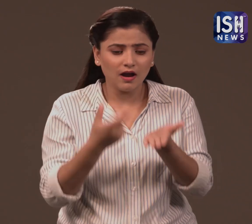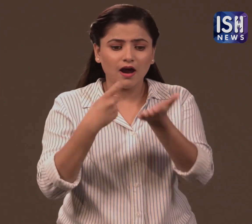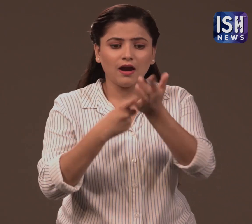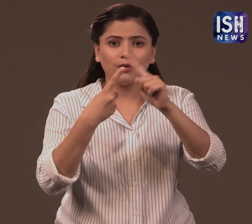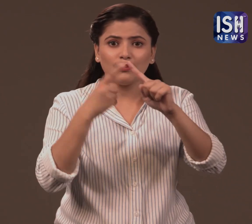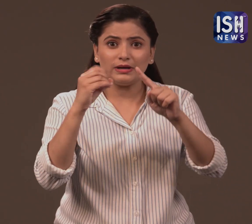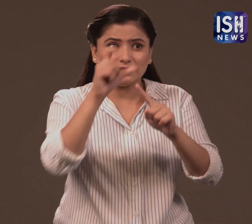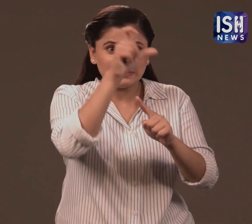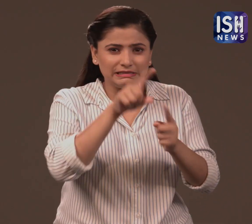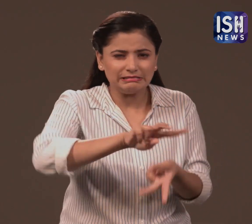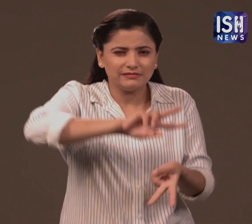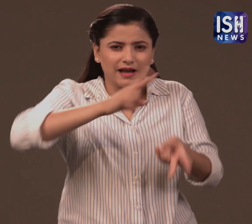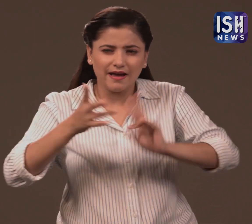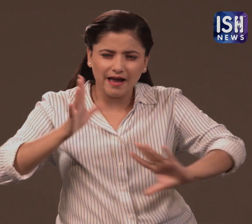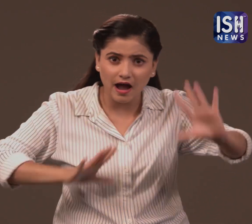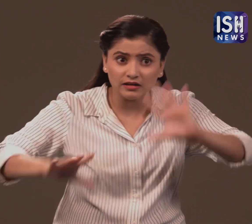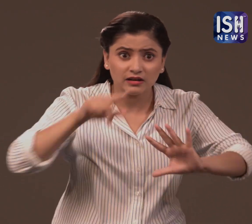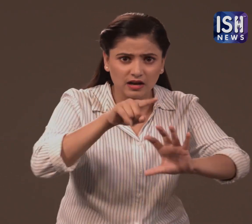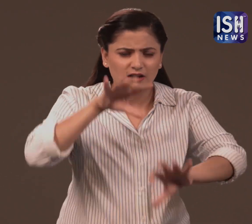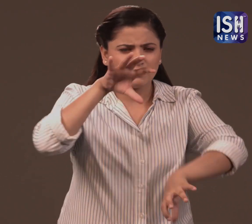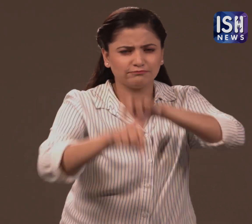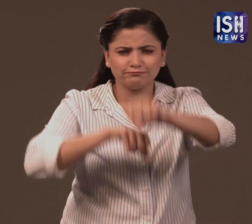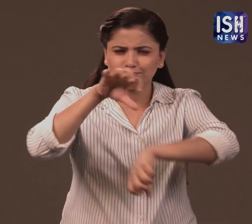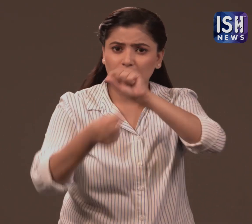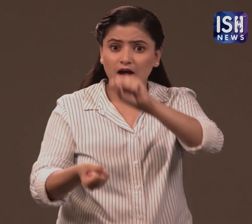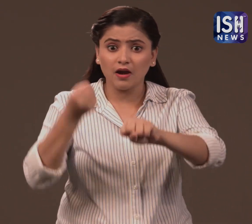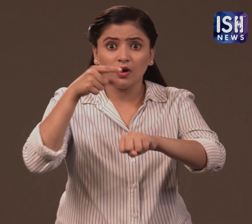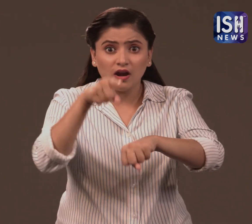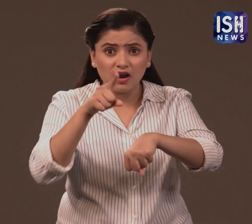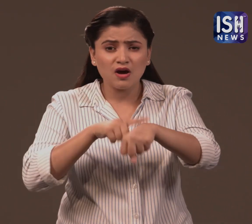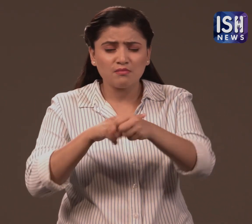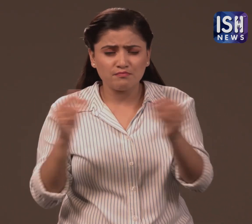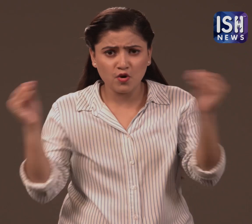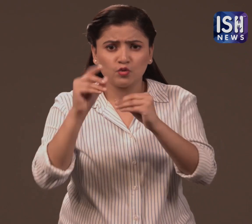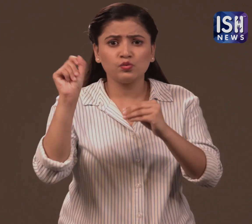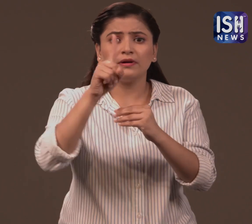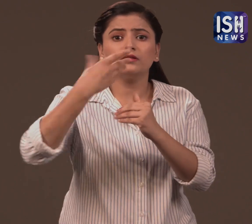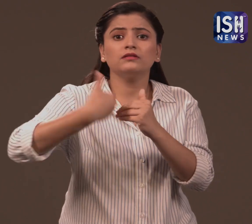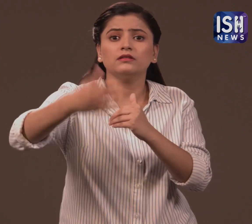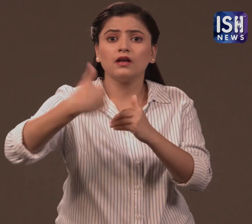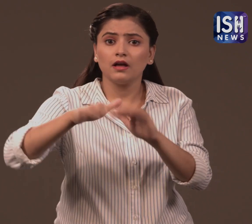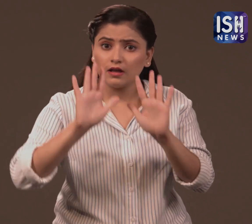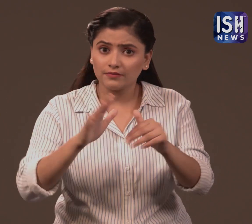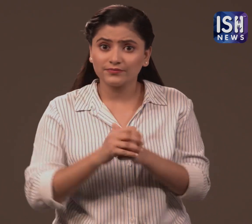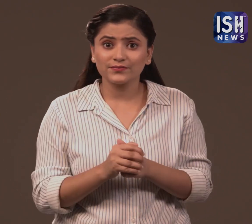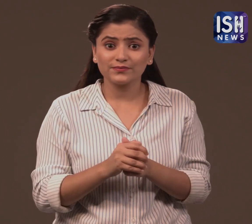They also said that they would act as passengers, and catch the auto drivers for a few more months.